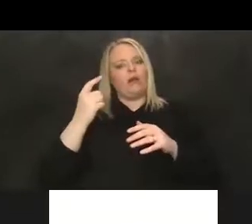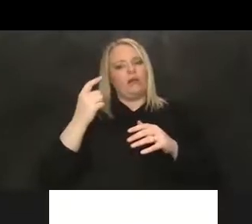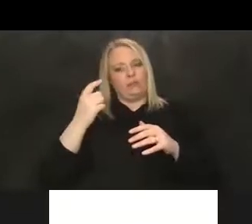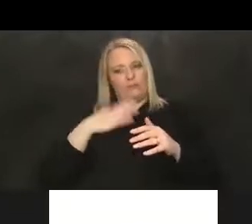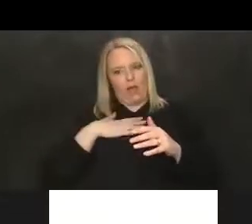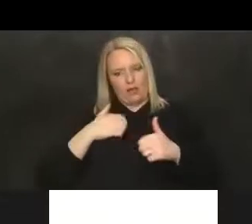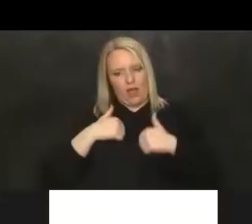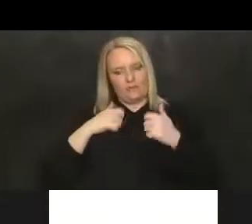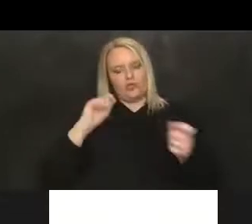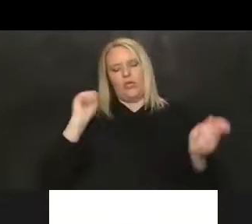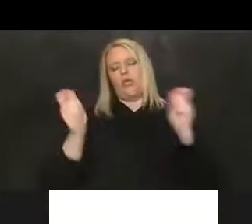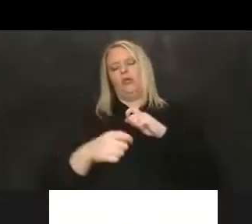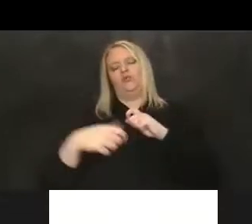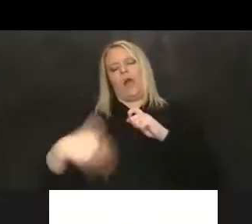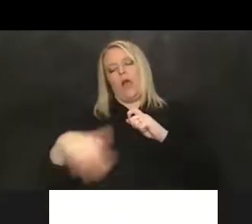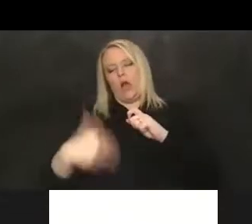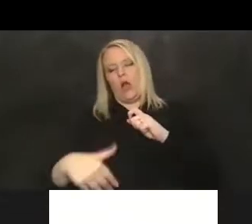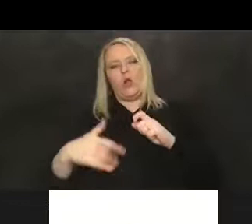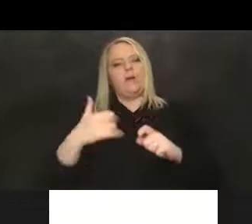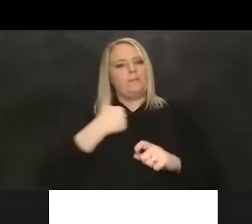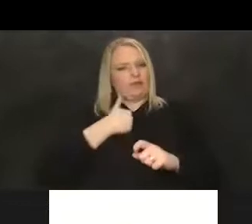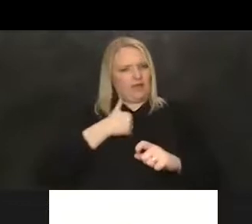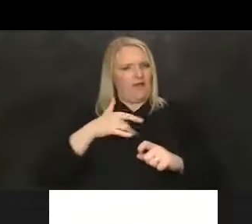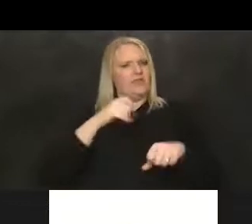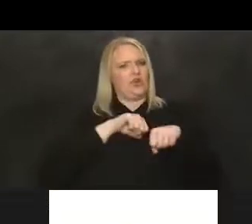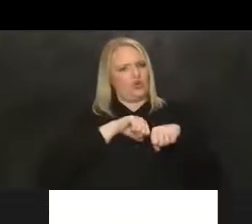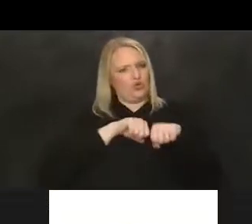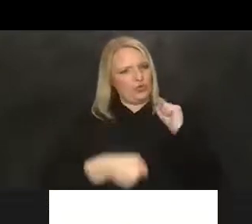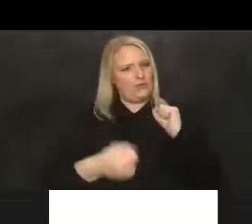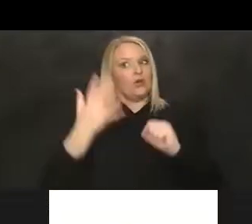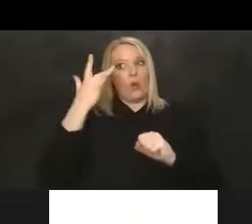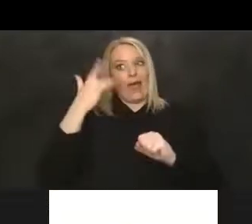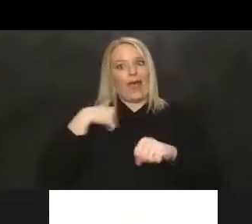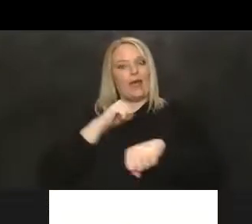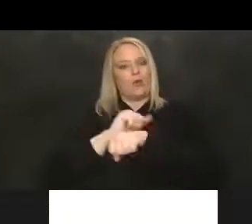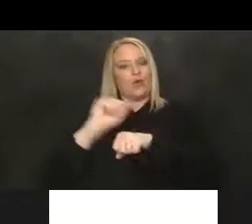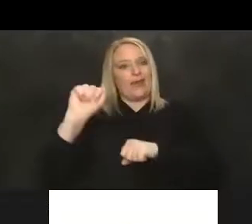I went through a period of profound grief, because I worked on the ADA policy at my organization,